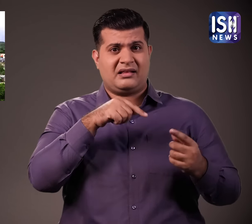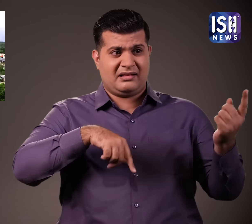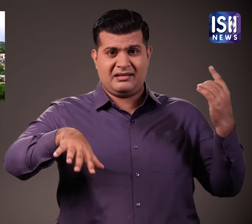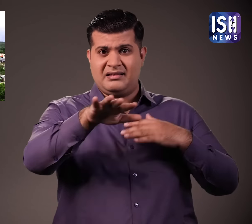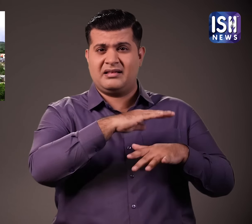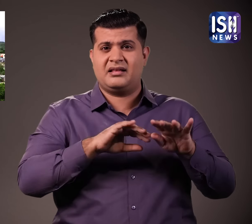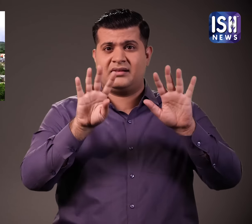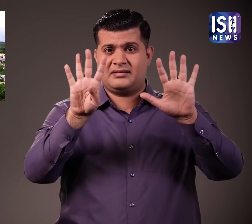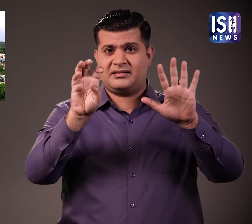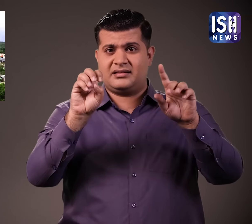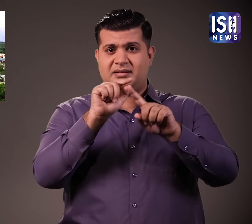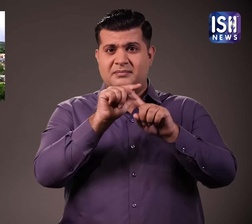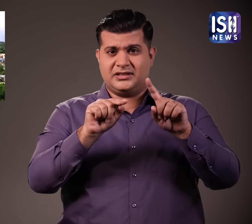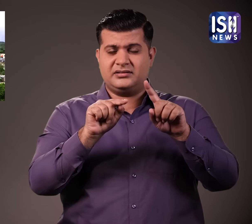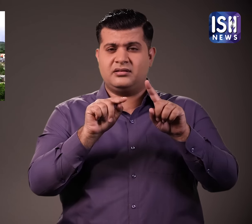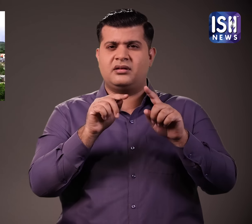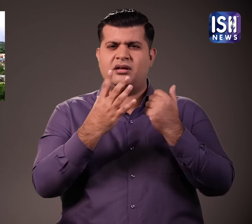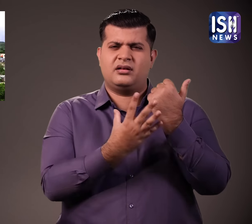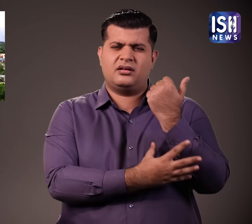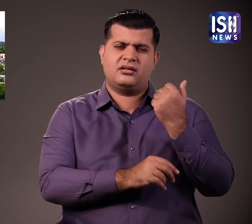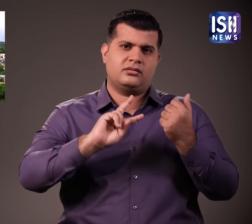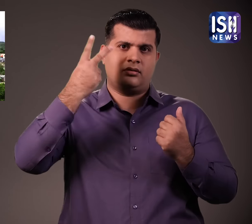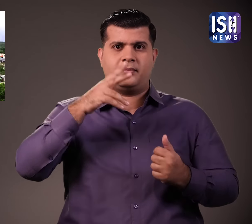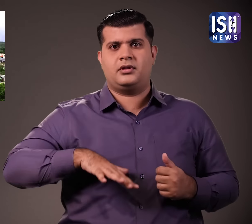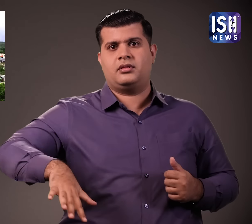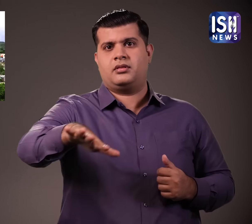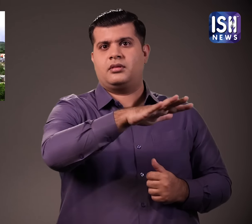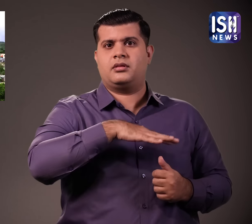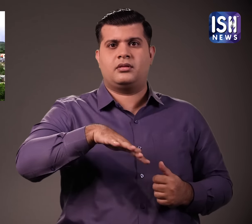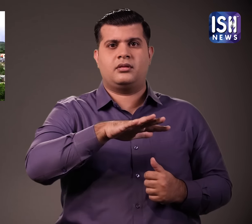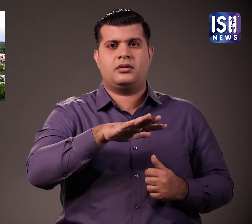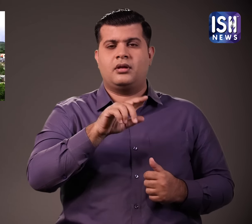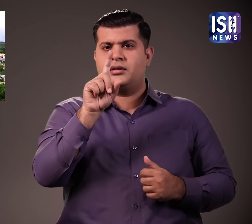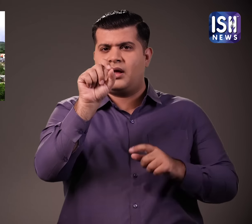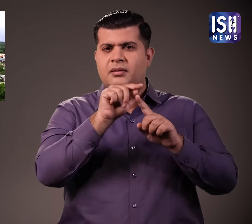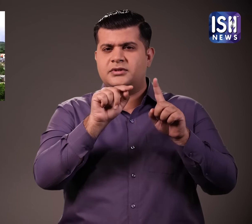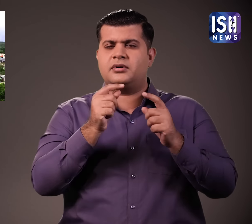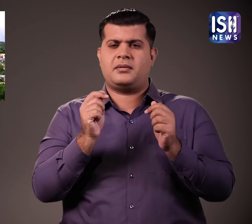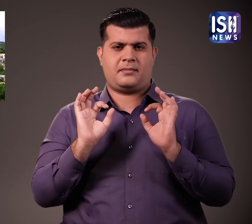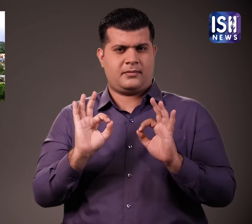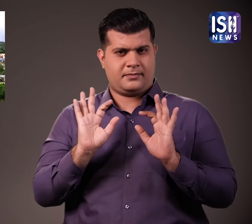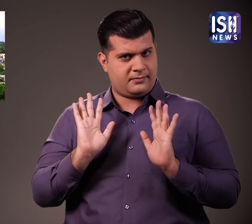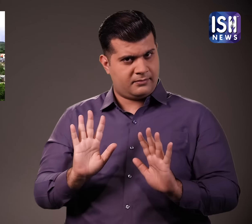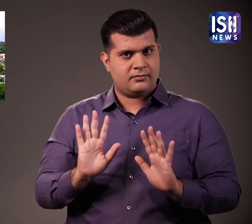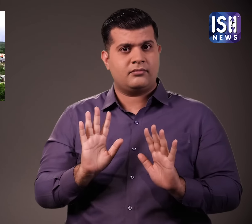More than 90% of families lived below the poverty line (BPL).